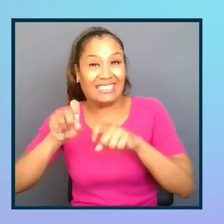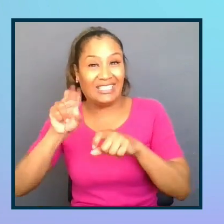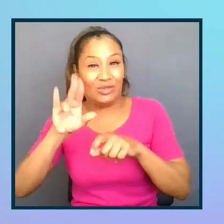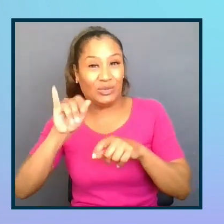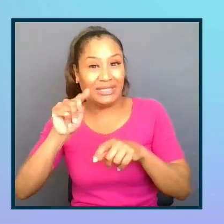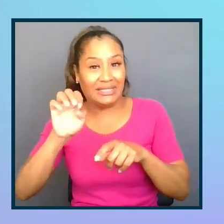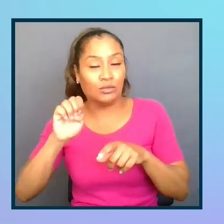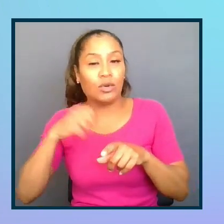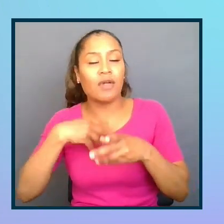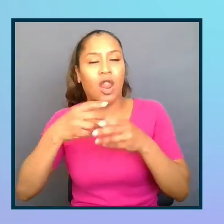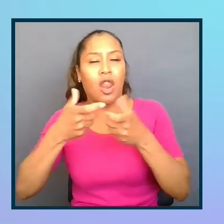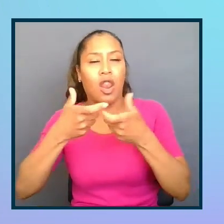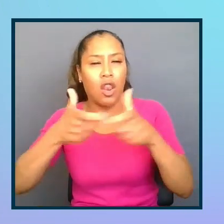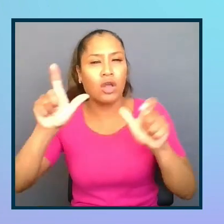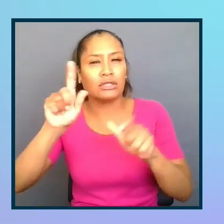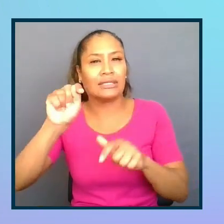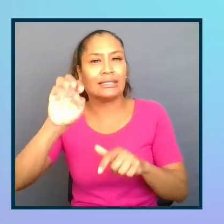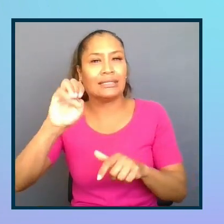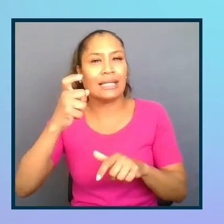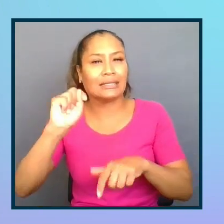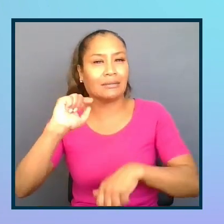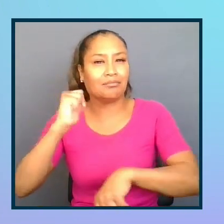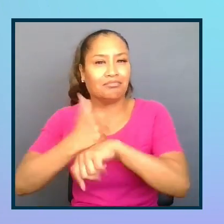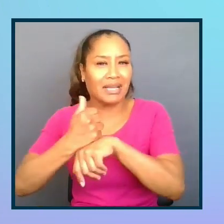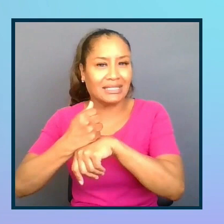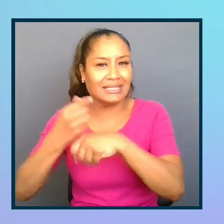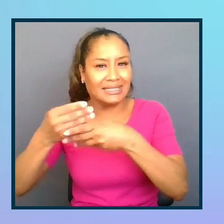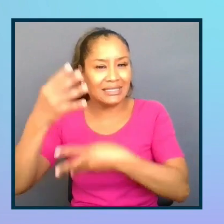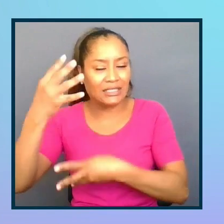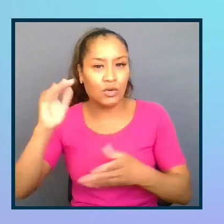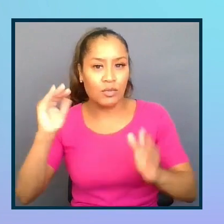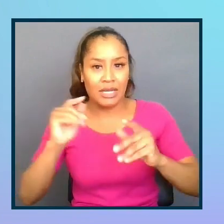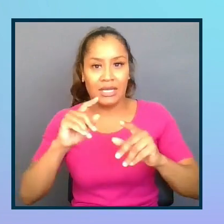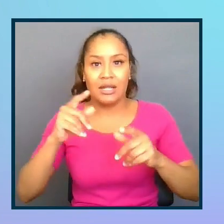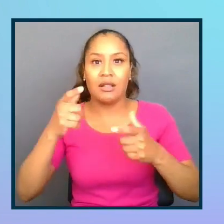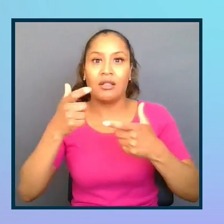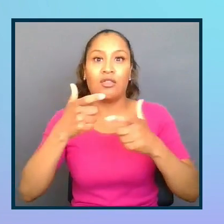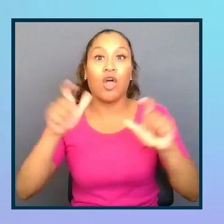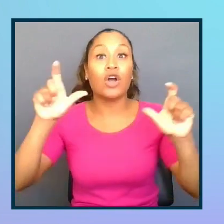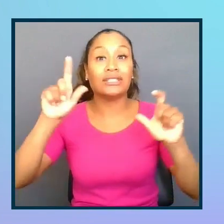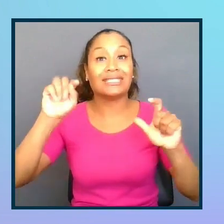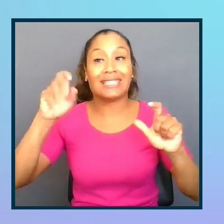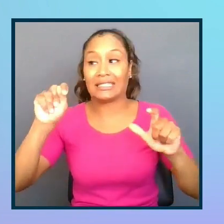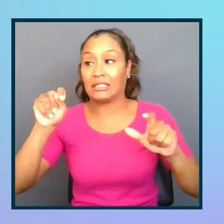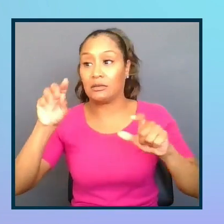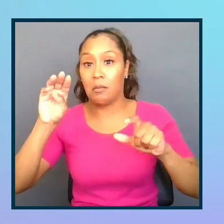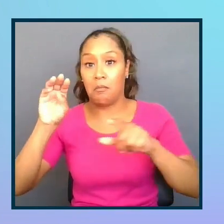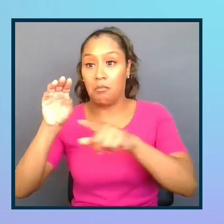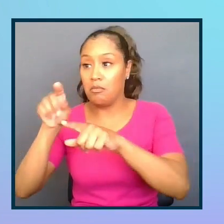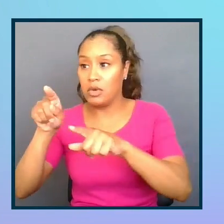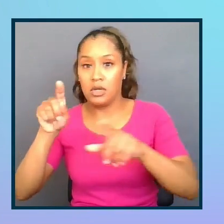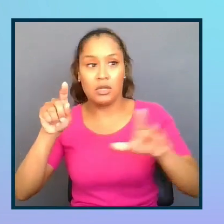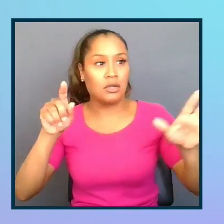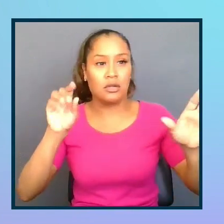So we are comparing differences in large text mode to make sure that nothing sort of slips in, in daily development.